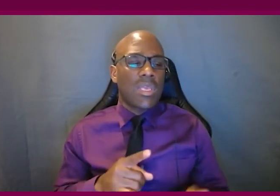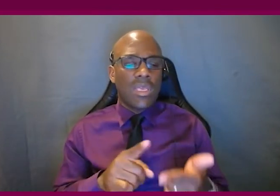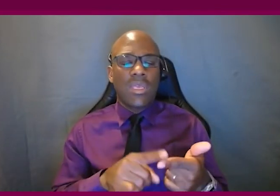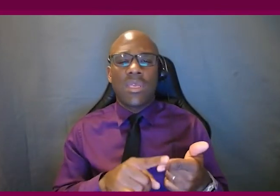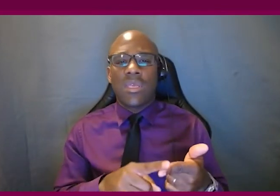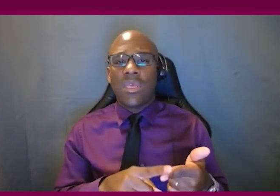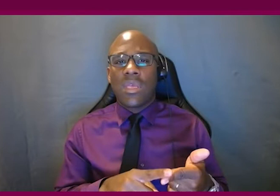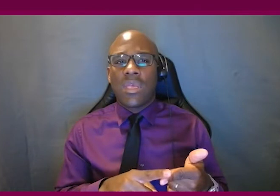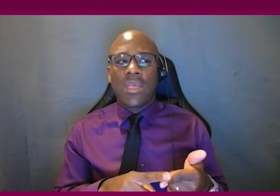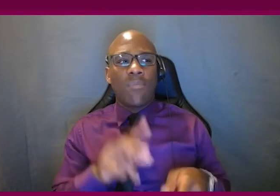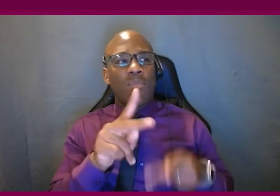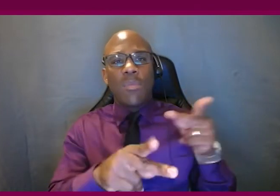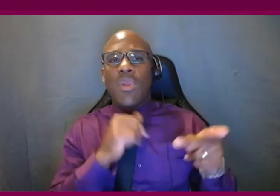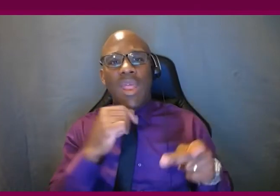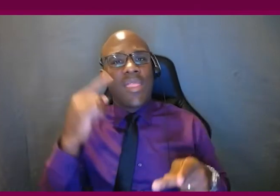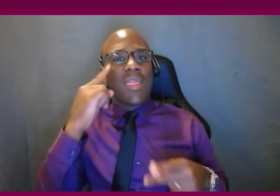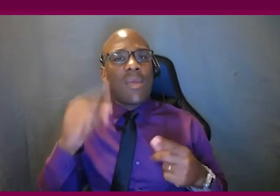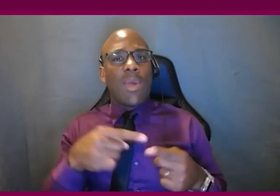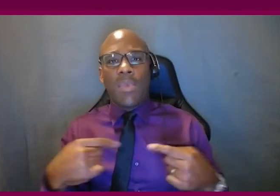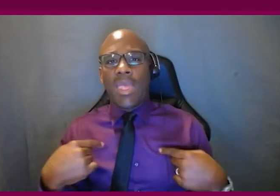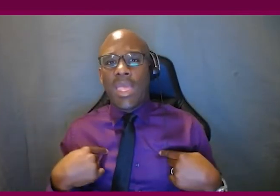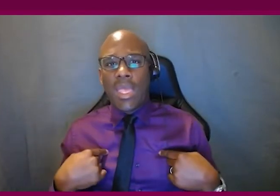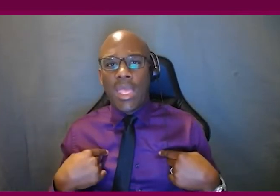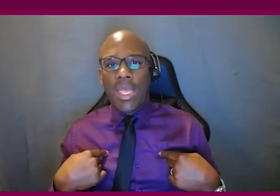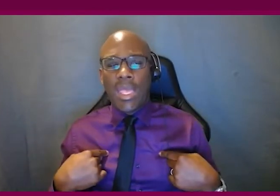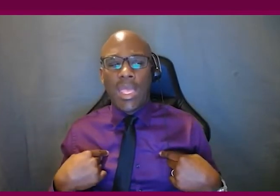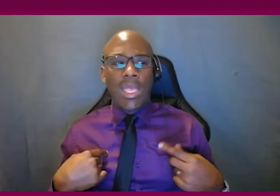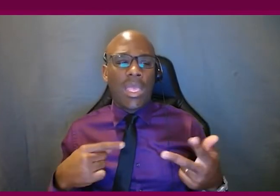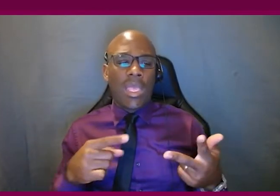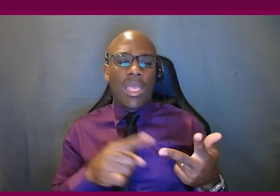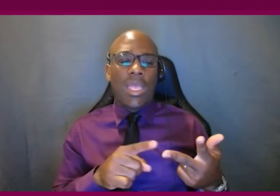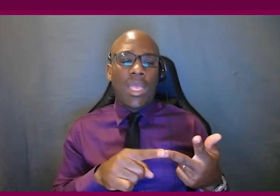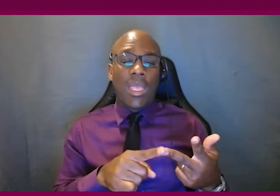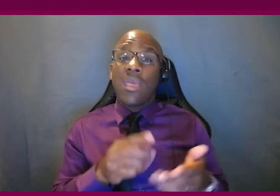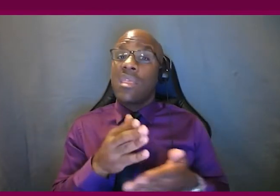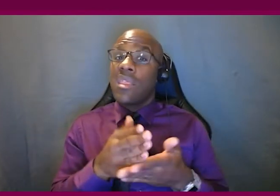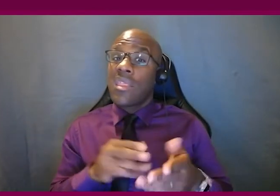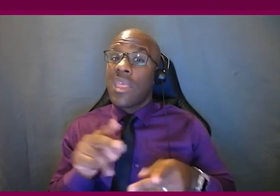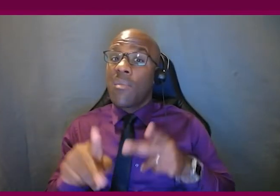and thinking 10 steps ahead to make sure that you can navigate the world or that if you're